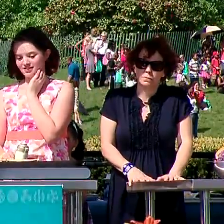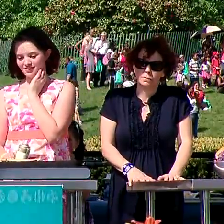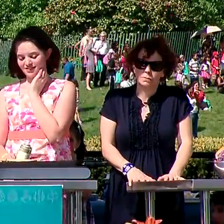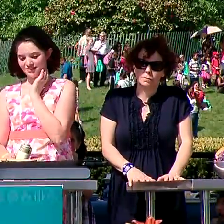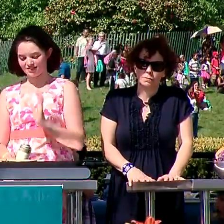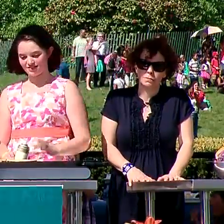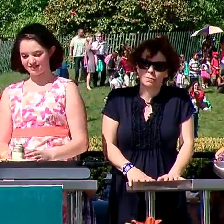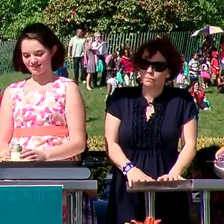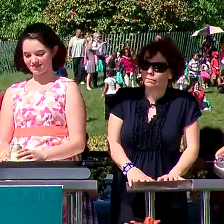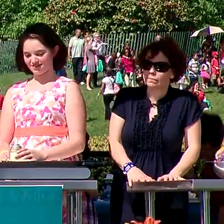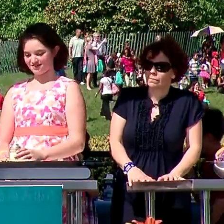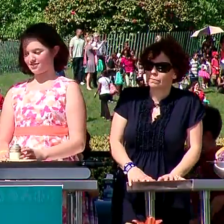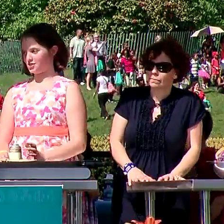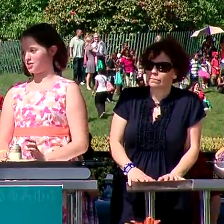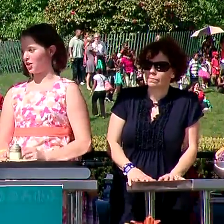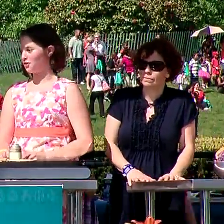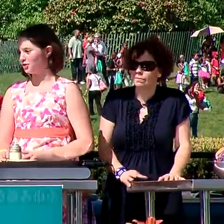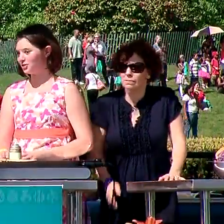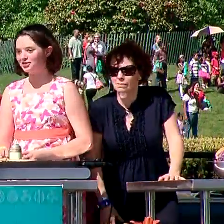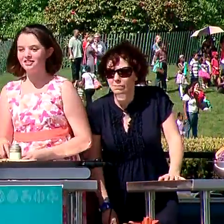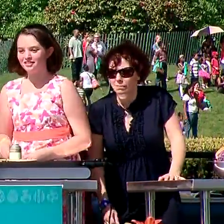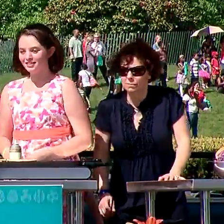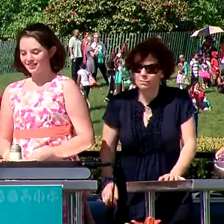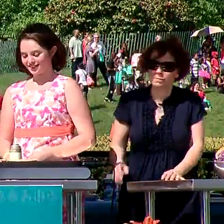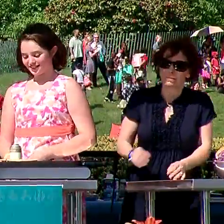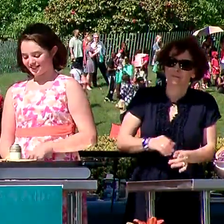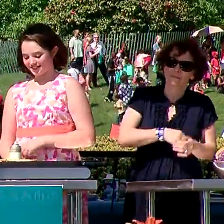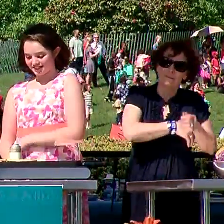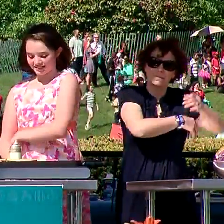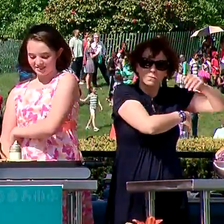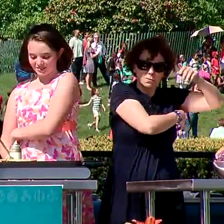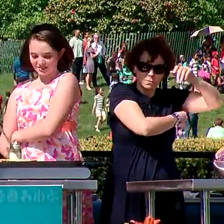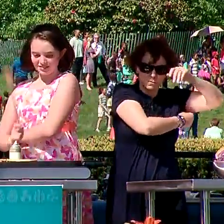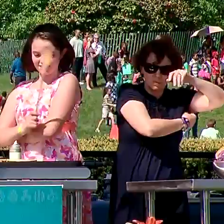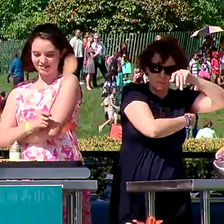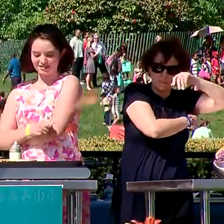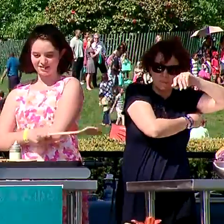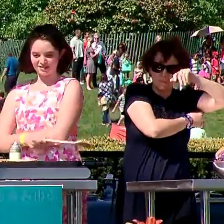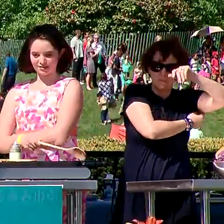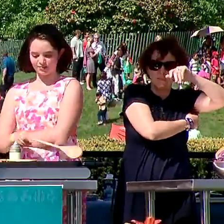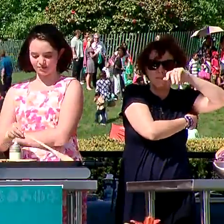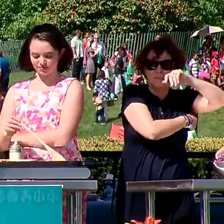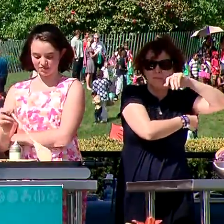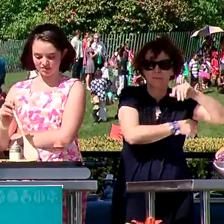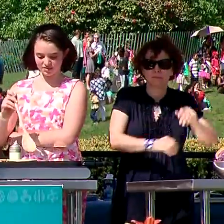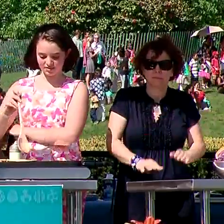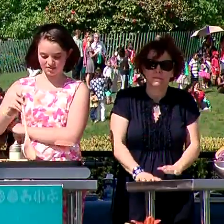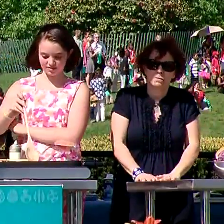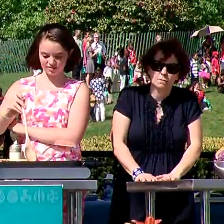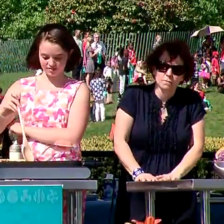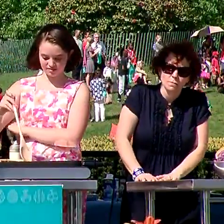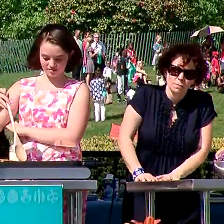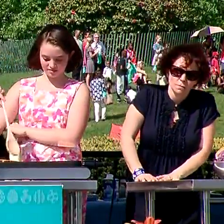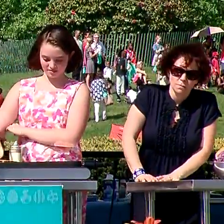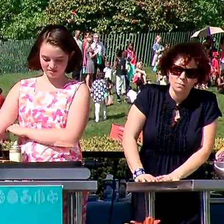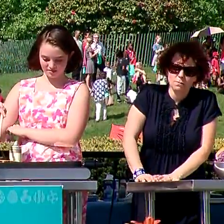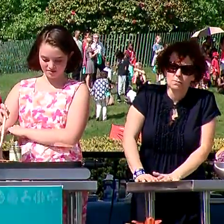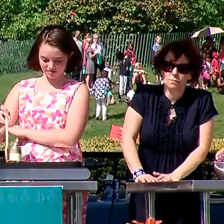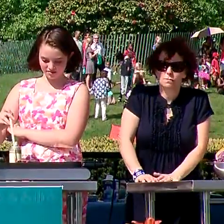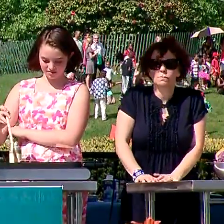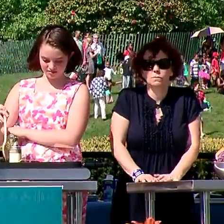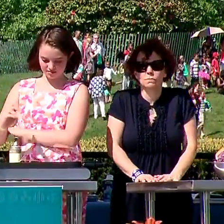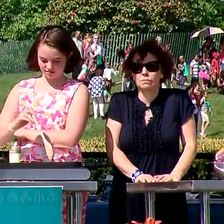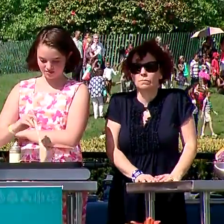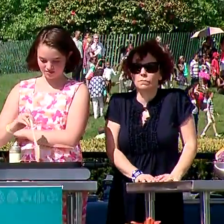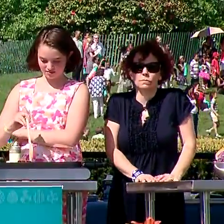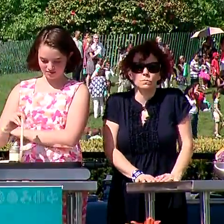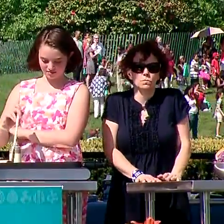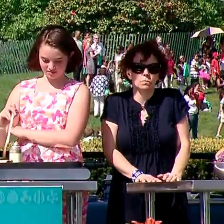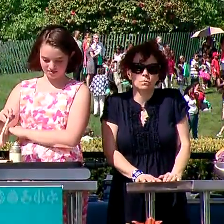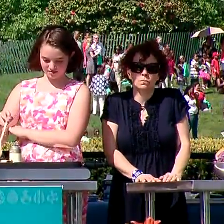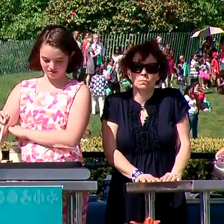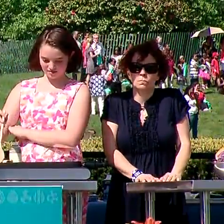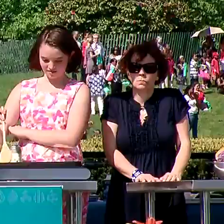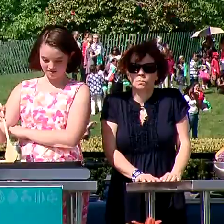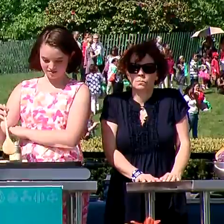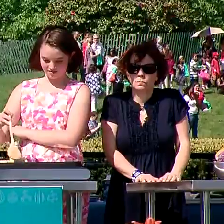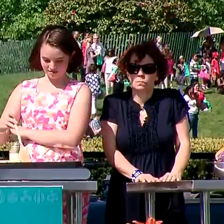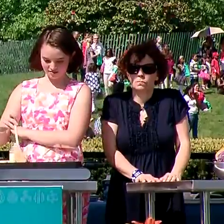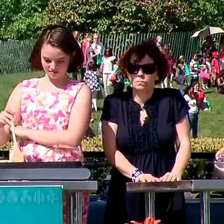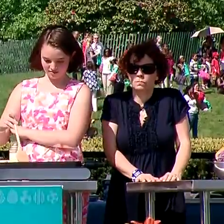Oranges?